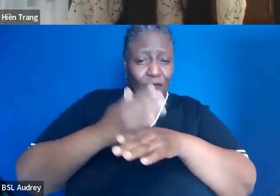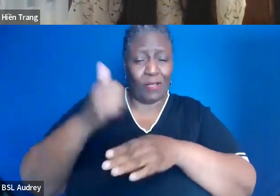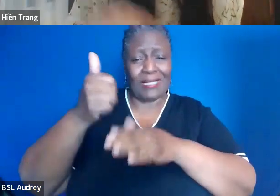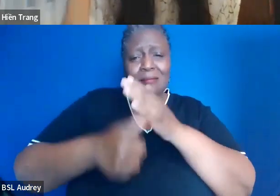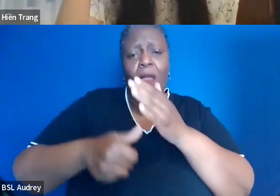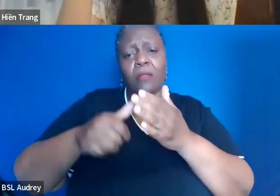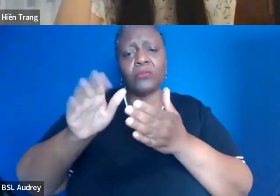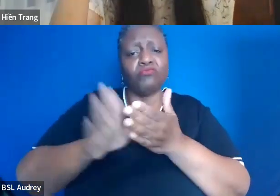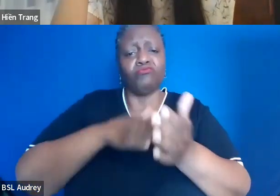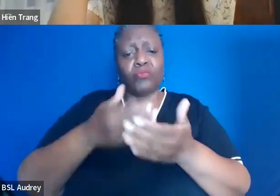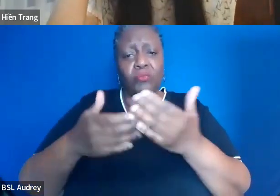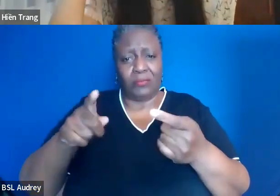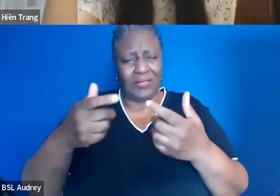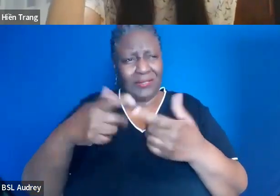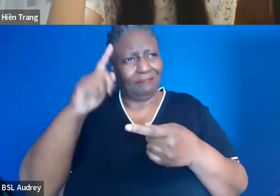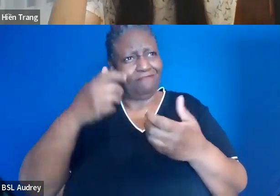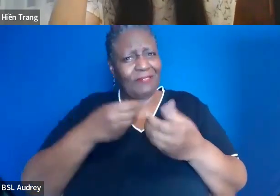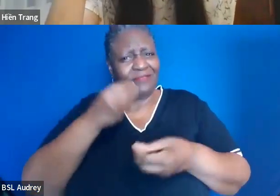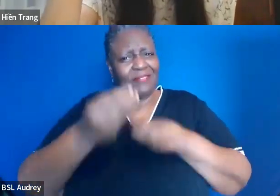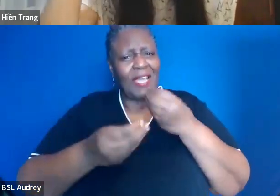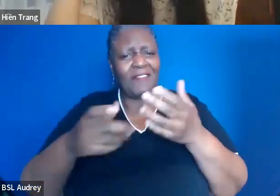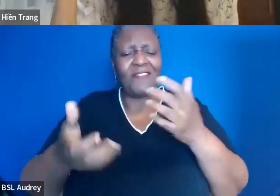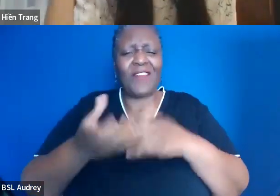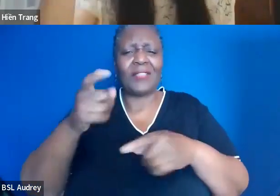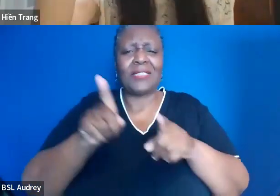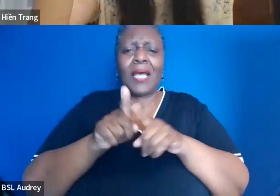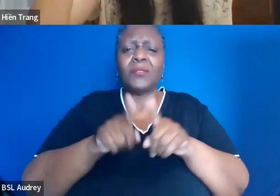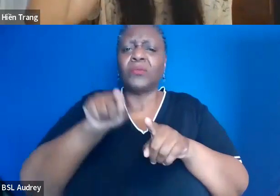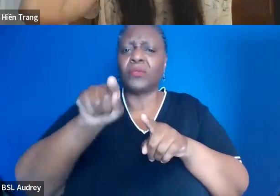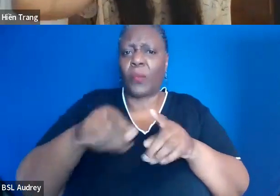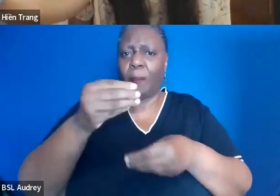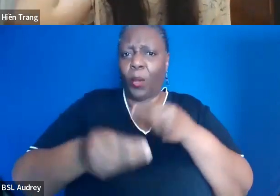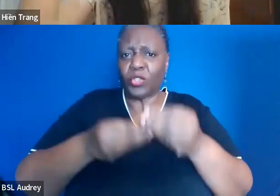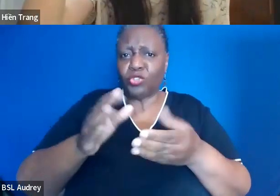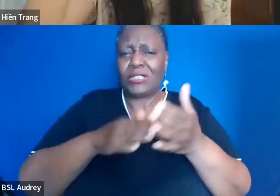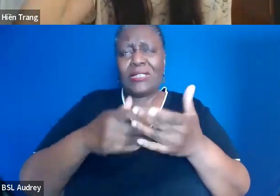a bit more about how I found out about post Hồ Xuân Hương's poetry and came to translate them